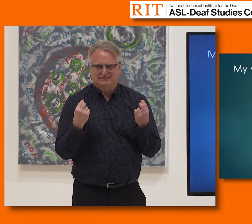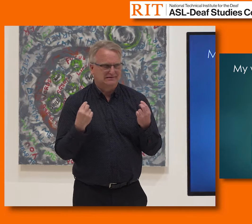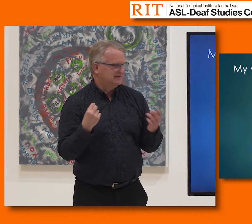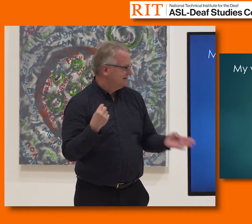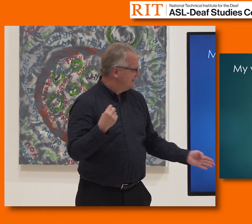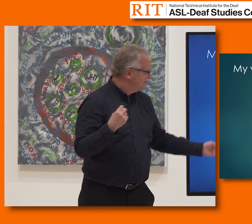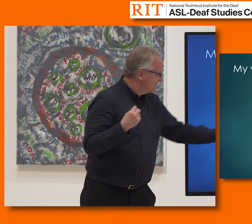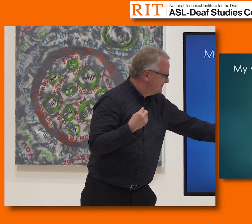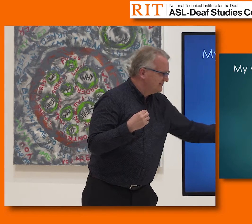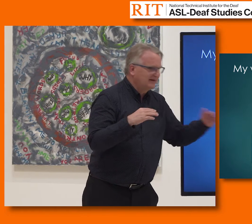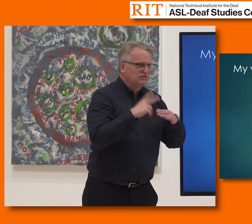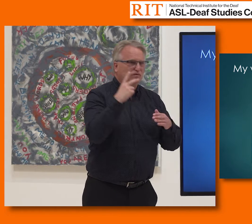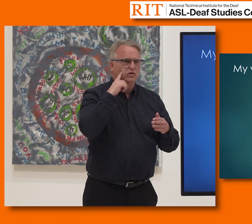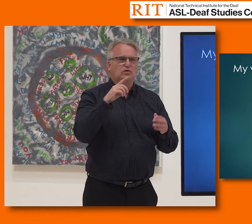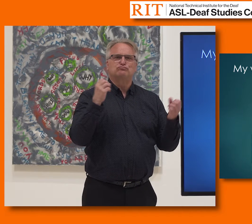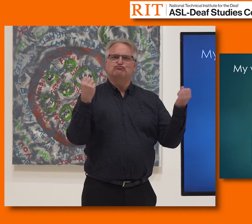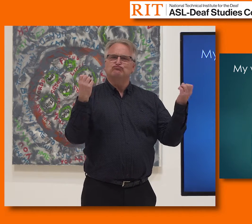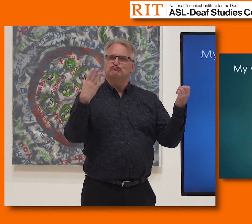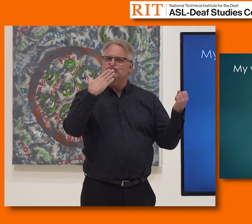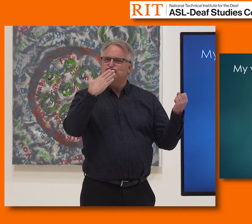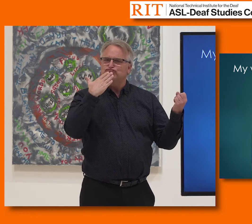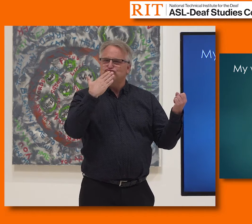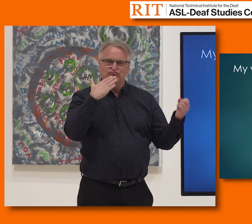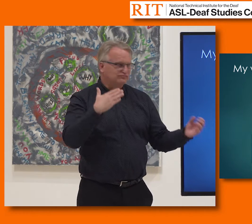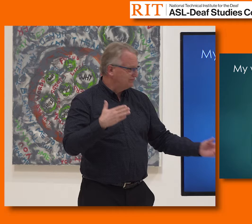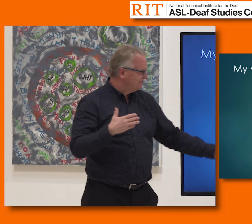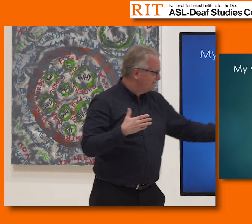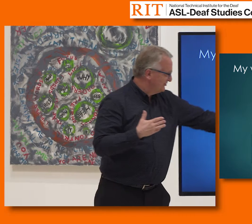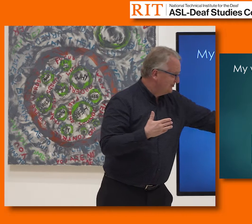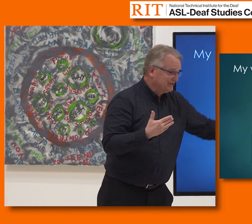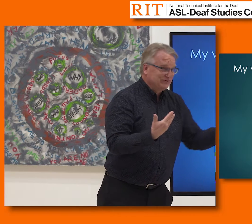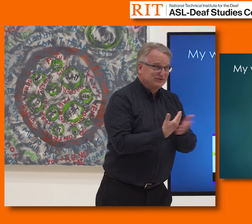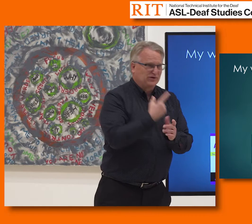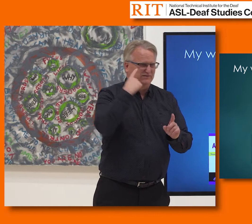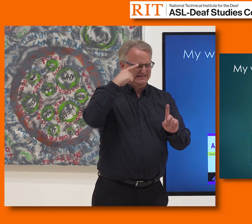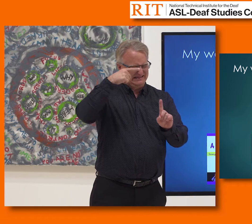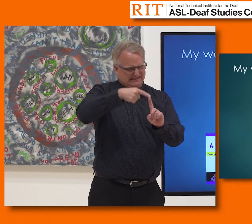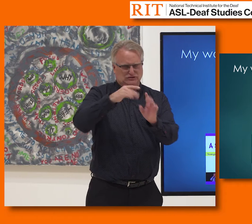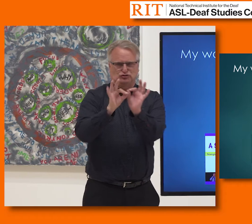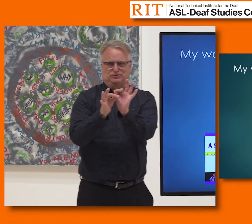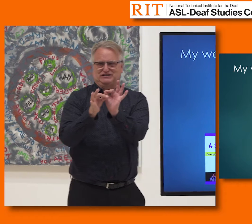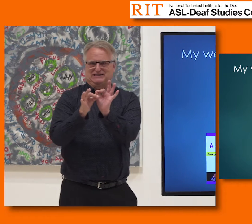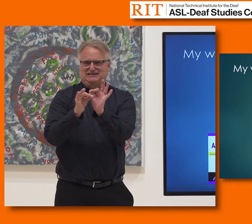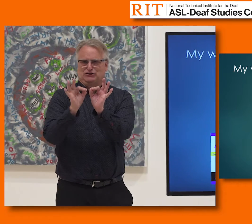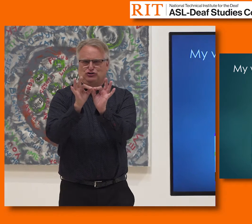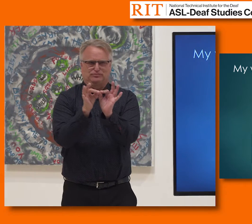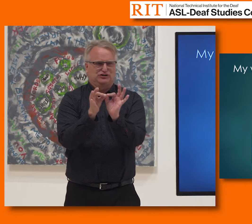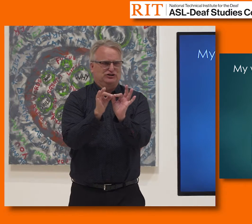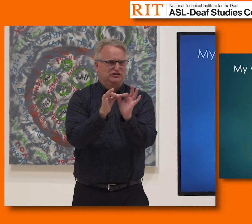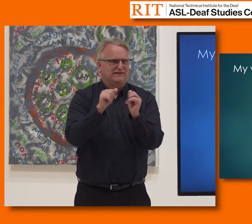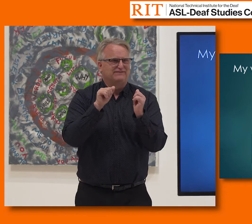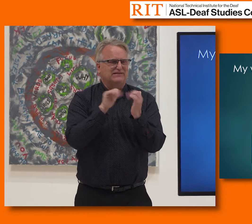This is sort of a basic book. And then we have a more advanced book. And then the "Sign of Respect 3" is more focused for